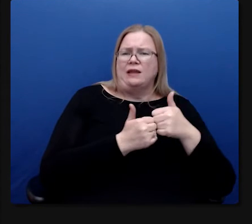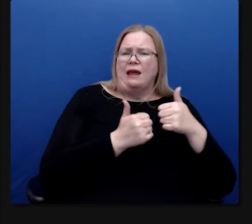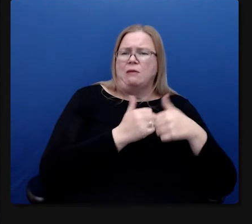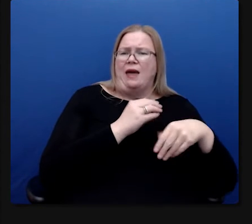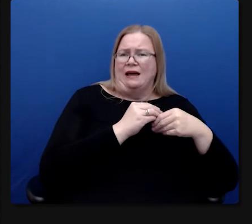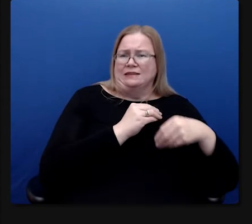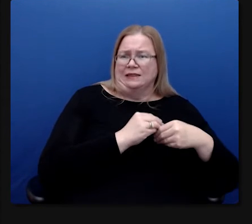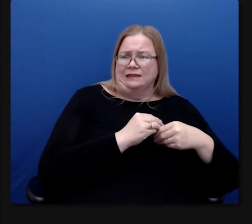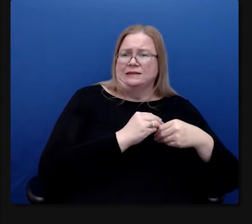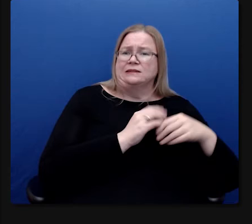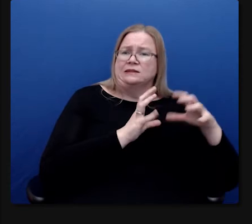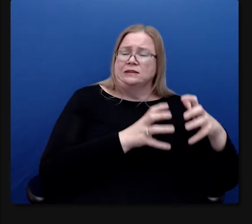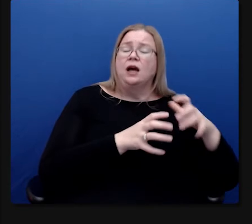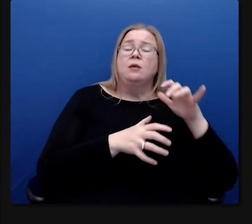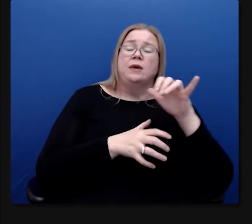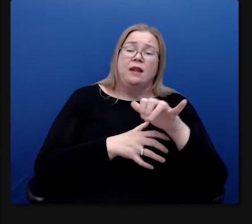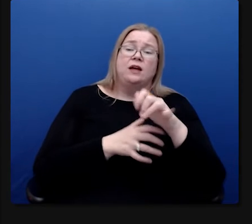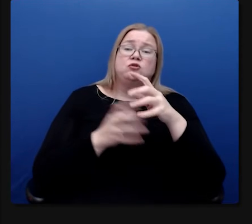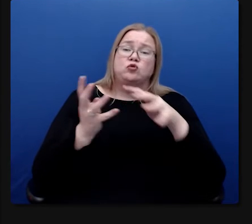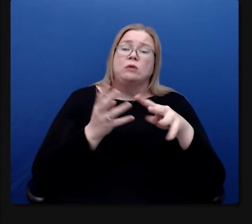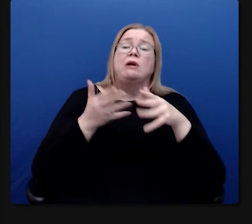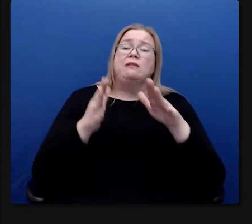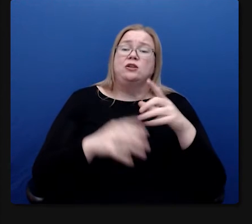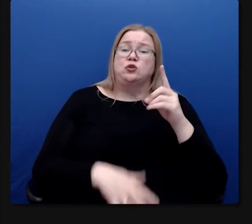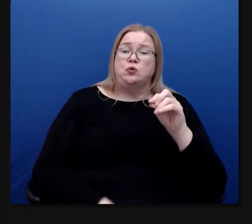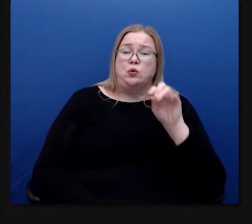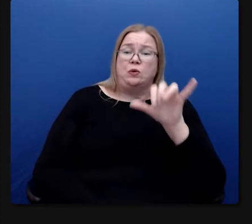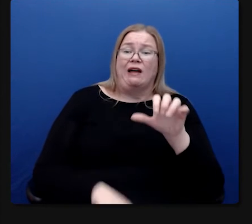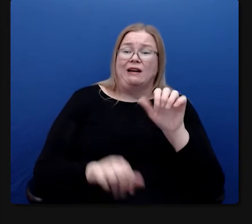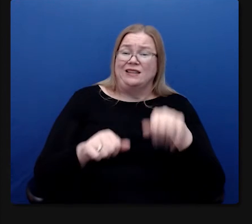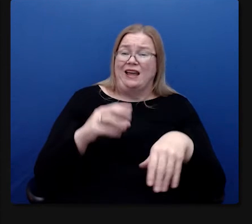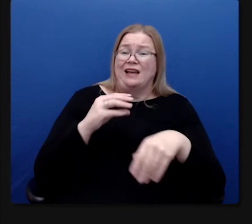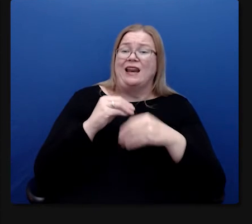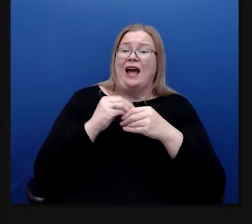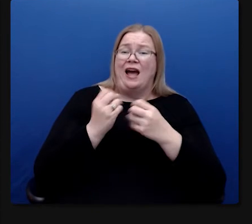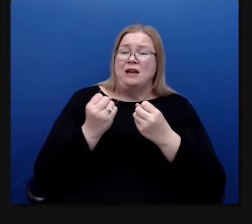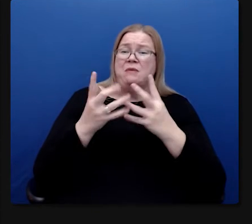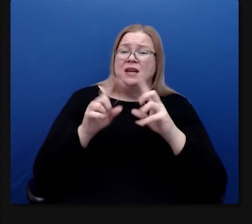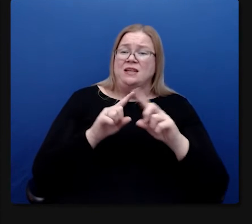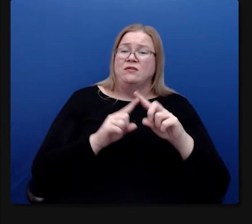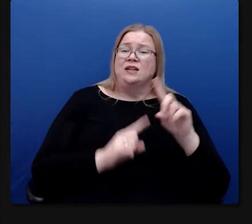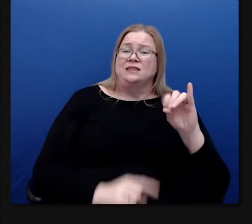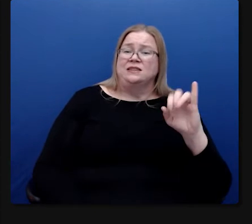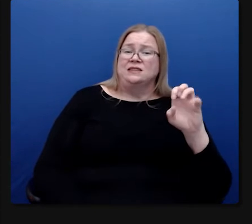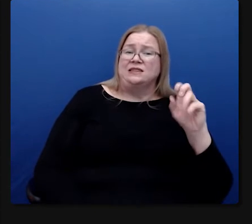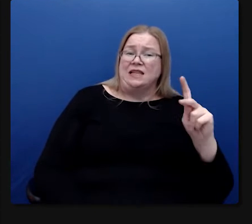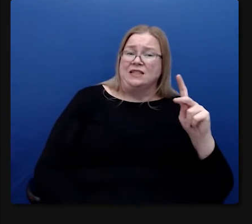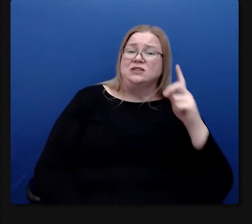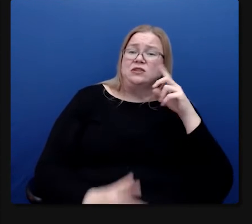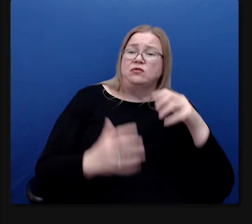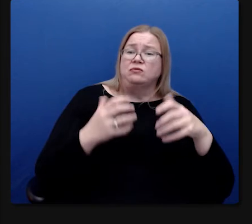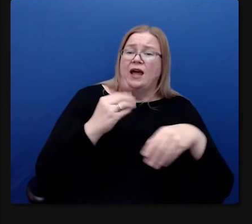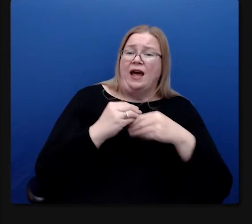This screen for data storage allows us to do this. We can add a number of disks to the machine